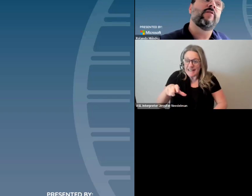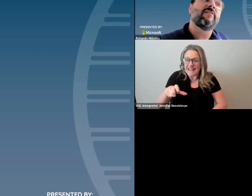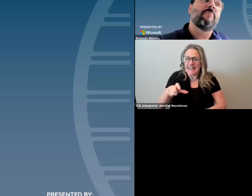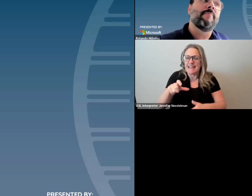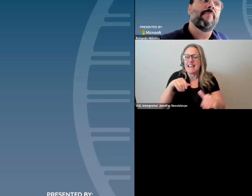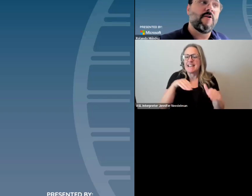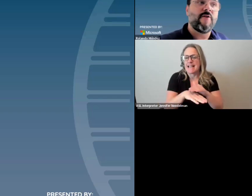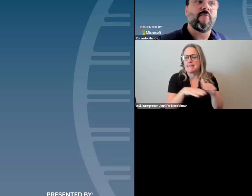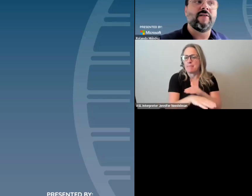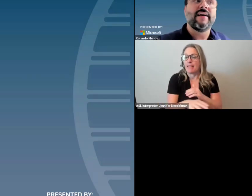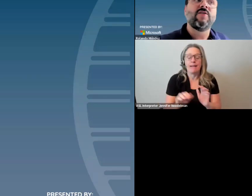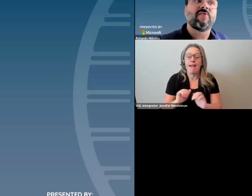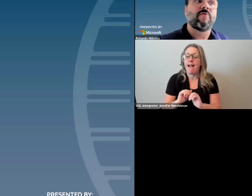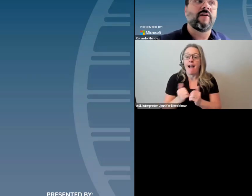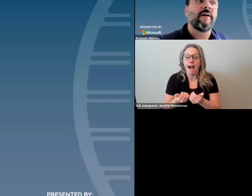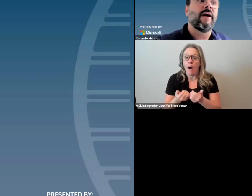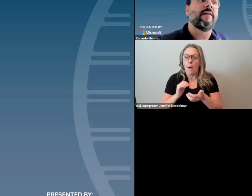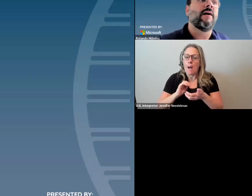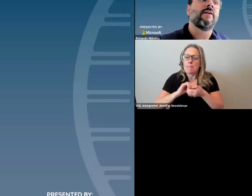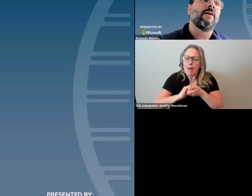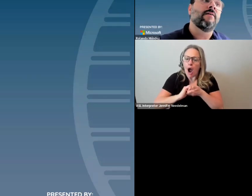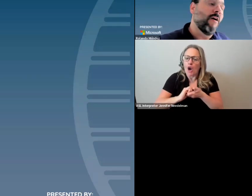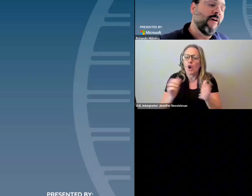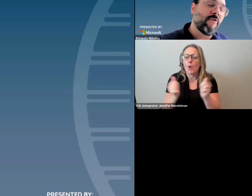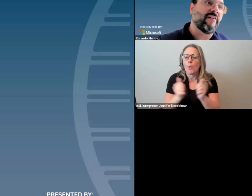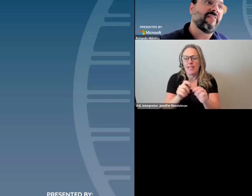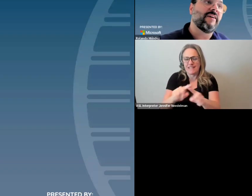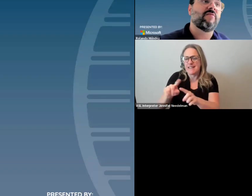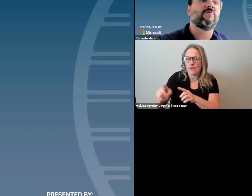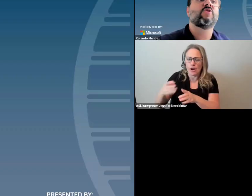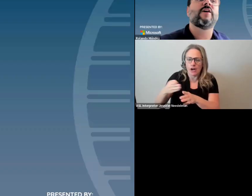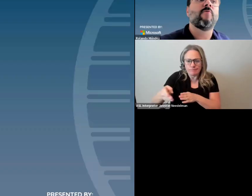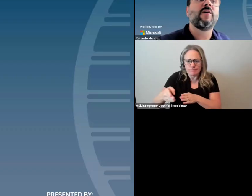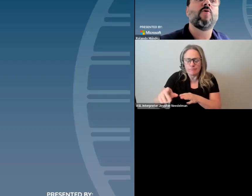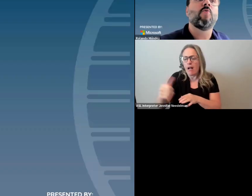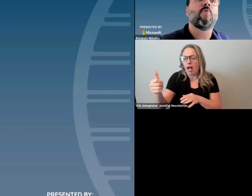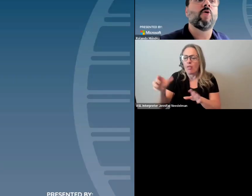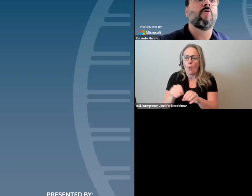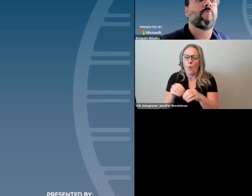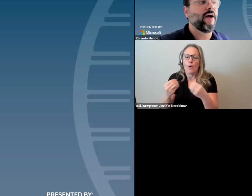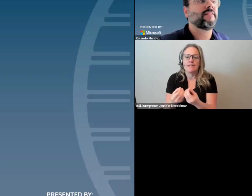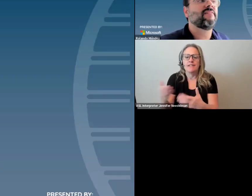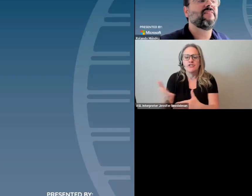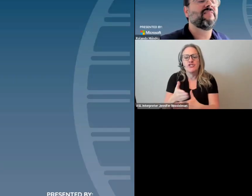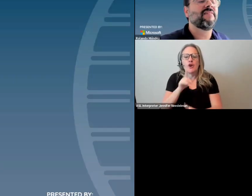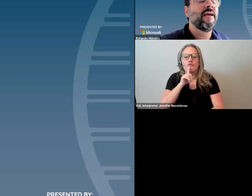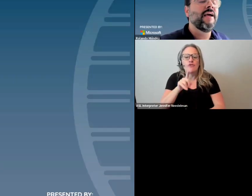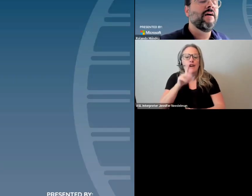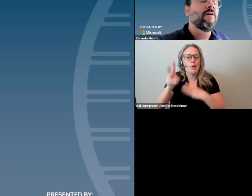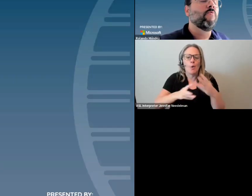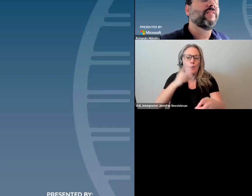We do this by partnering with industry and other organizations to share real world practices